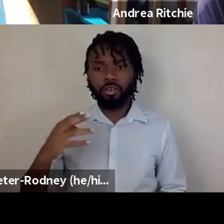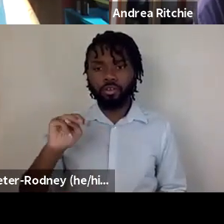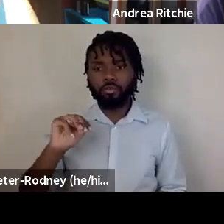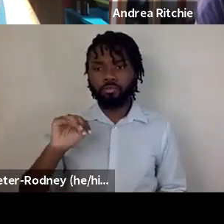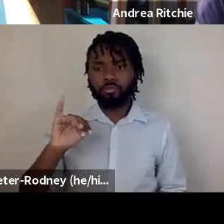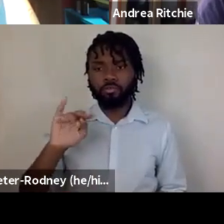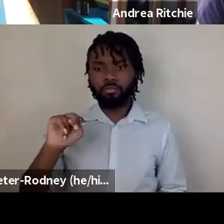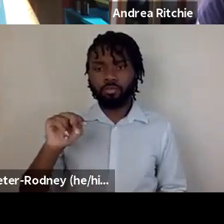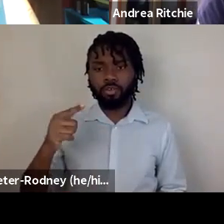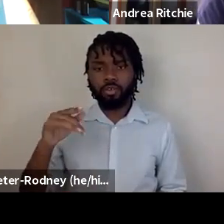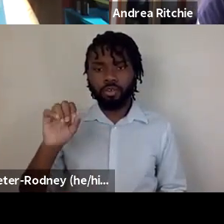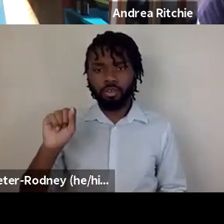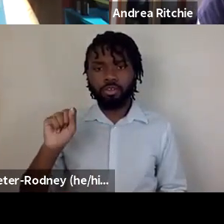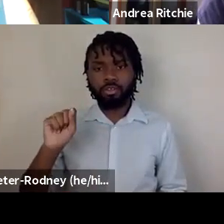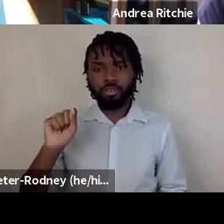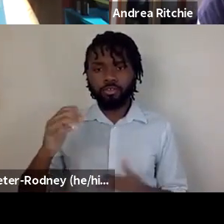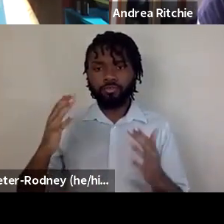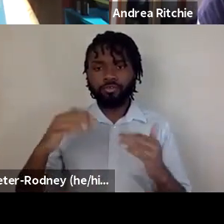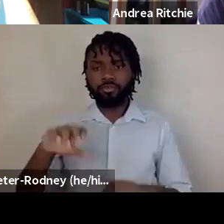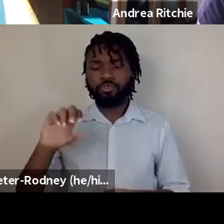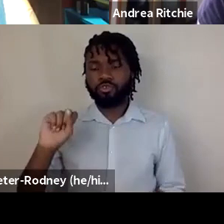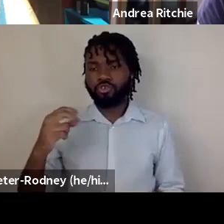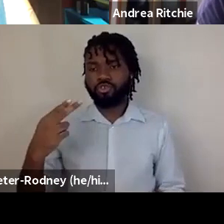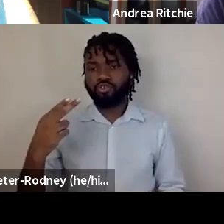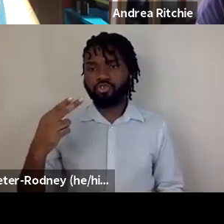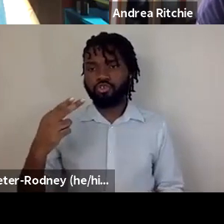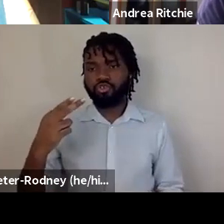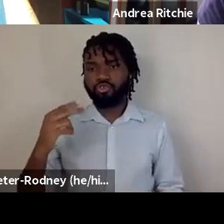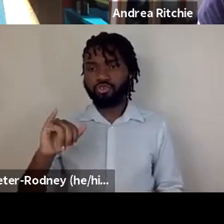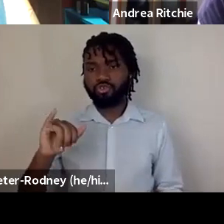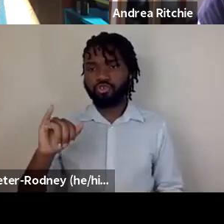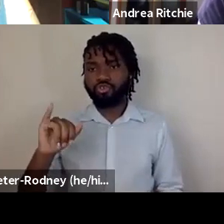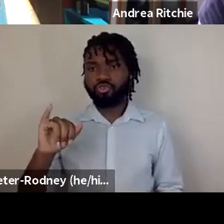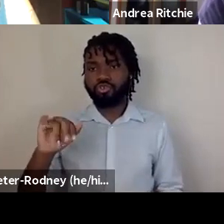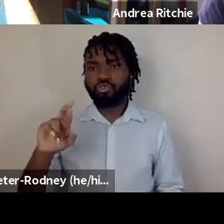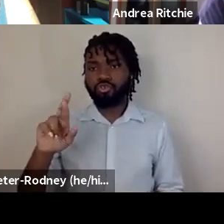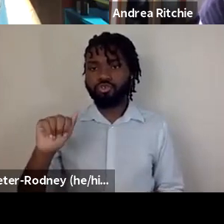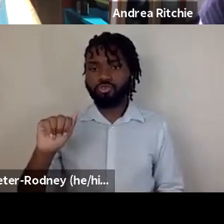Shira Hassan, S-H-I-R-A H-A-S-S-A-N;